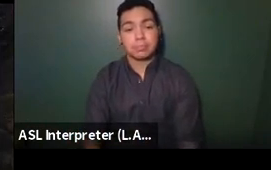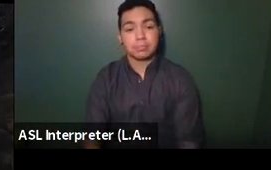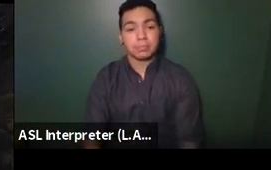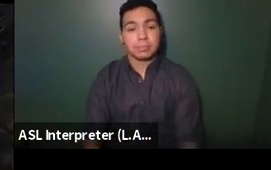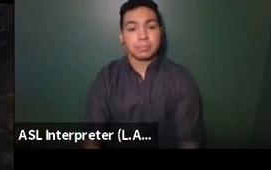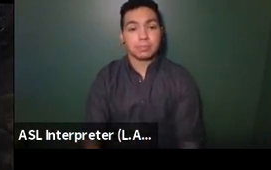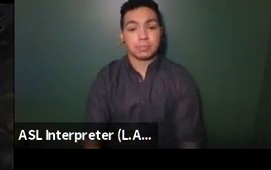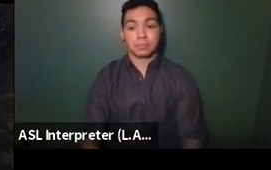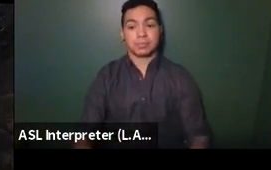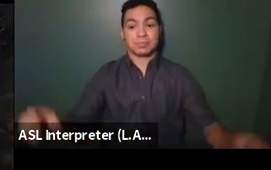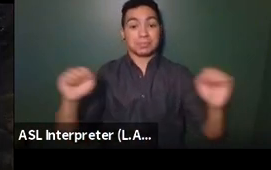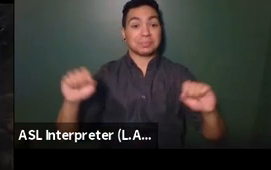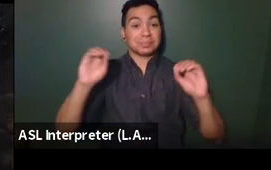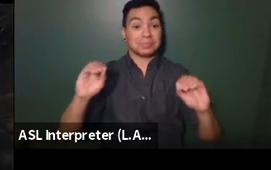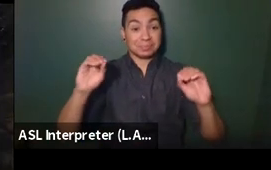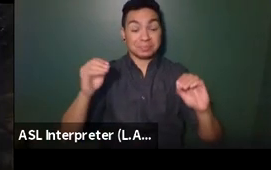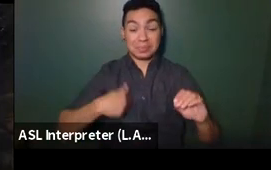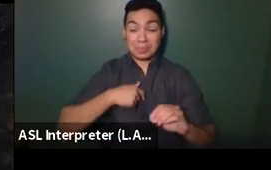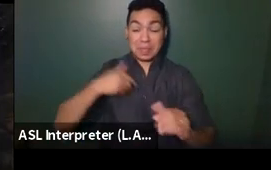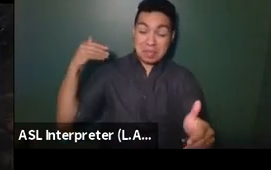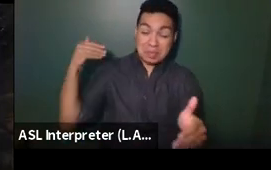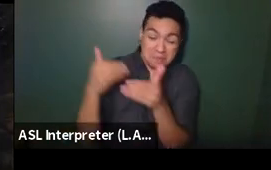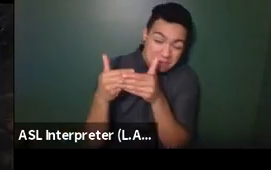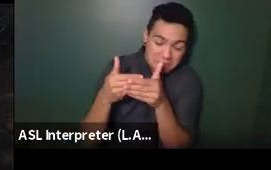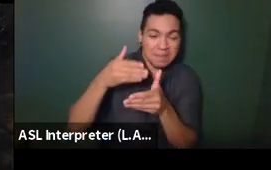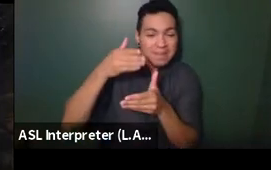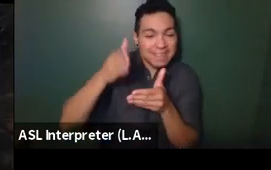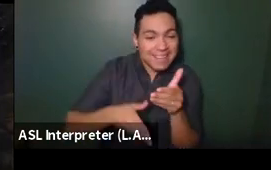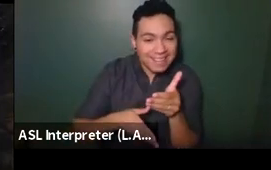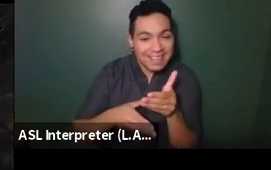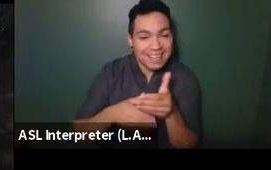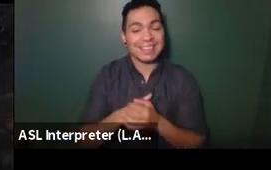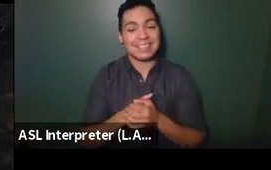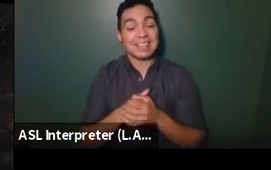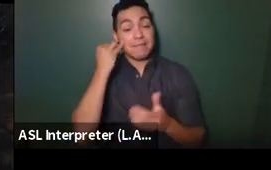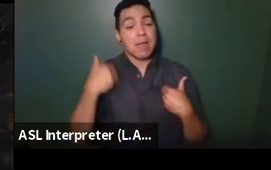Katherine Livick - ESD 112: So we are getting pretty close to the end here. So if you have a moment to